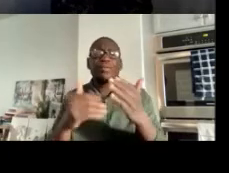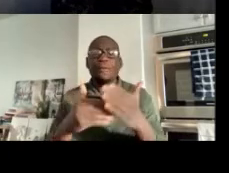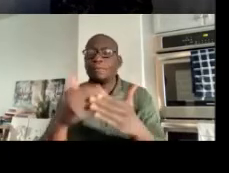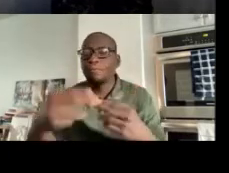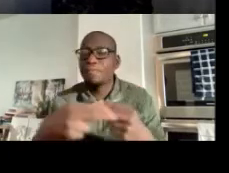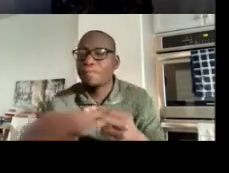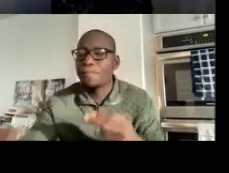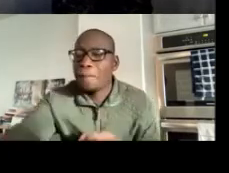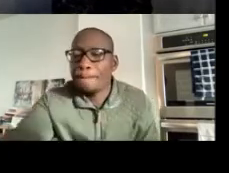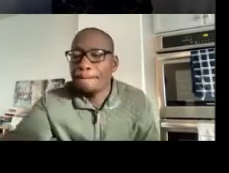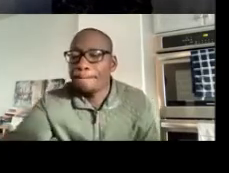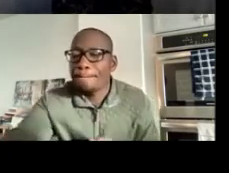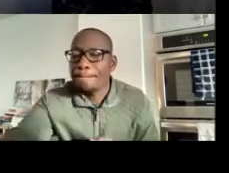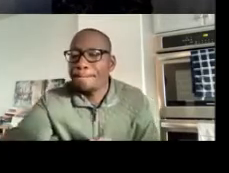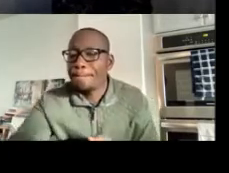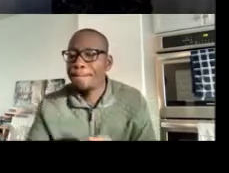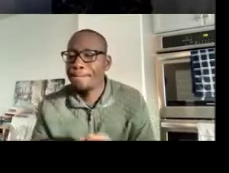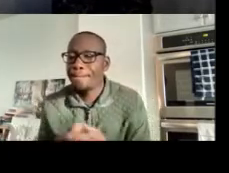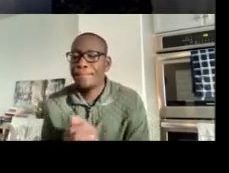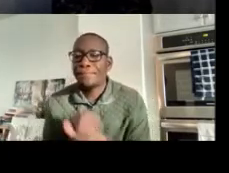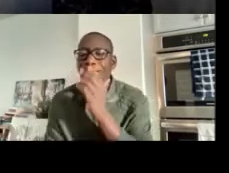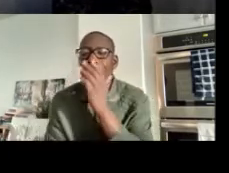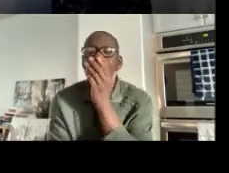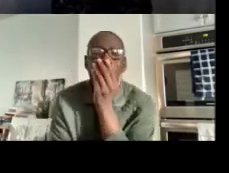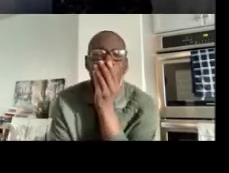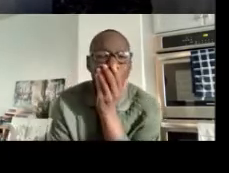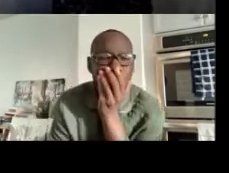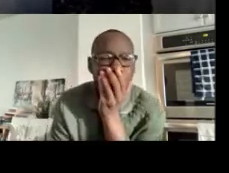they might say an interpreter is the reasonable accommodation. Next slide, please.